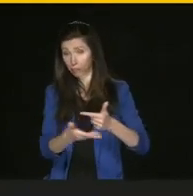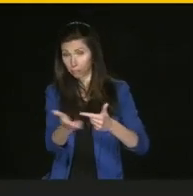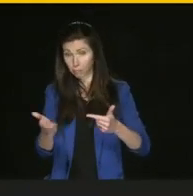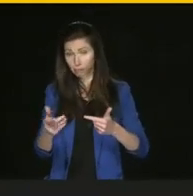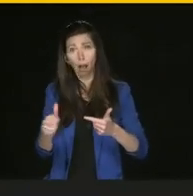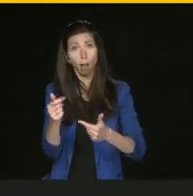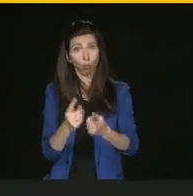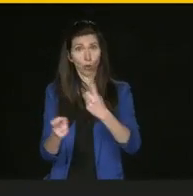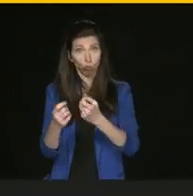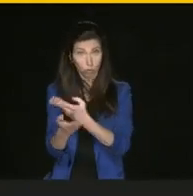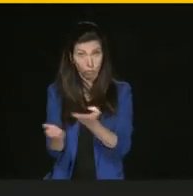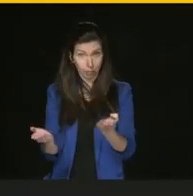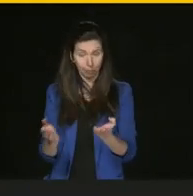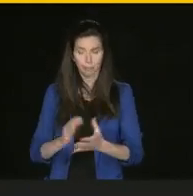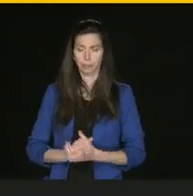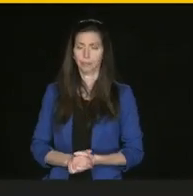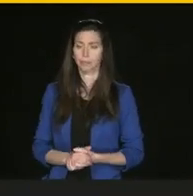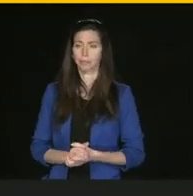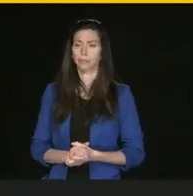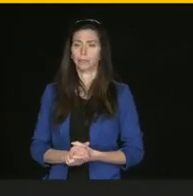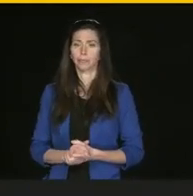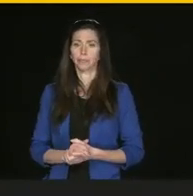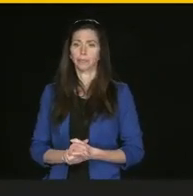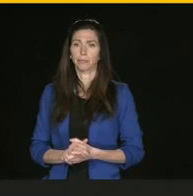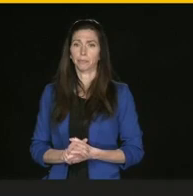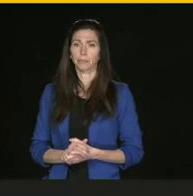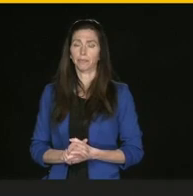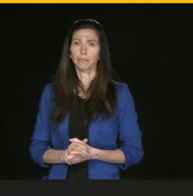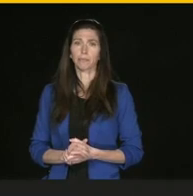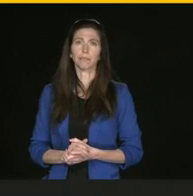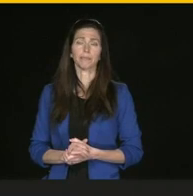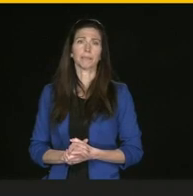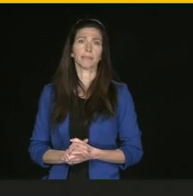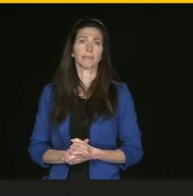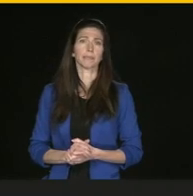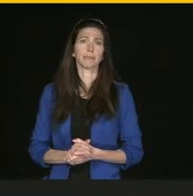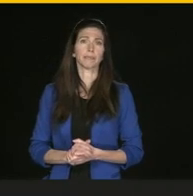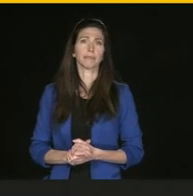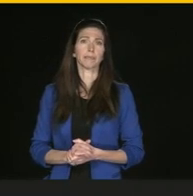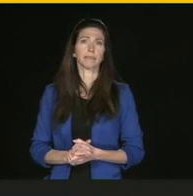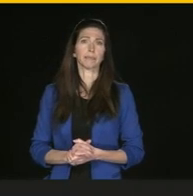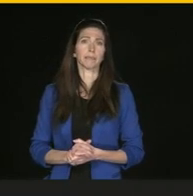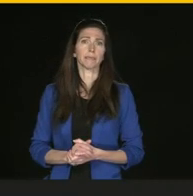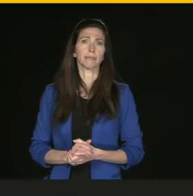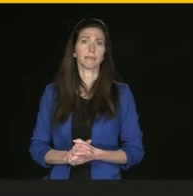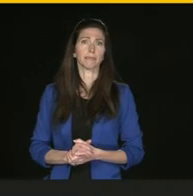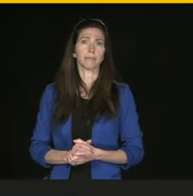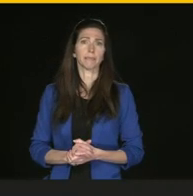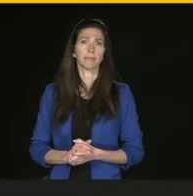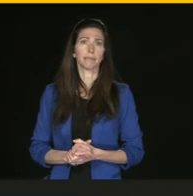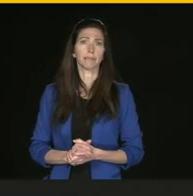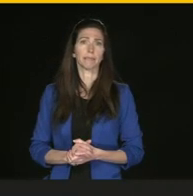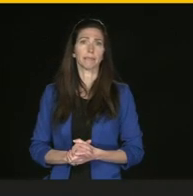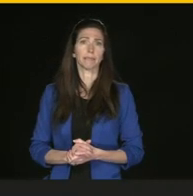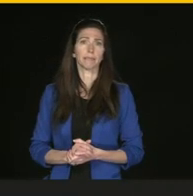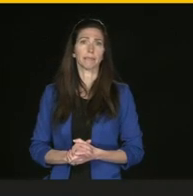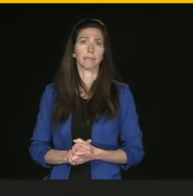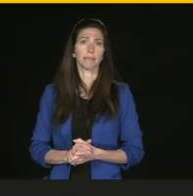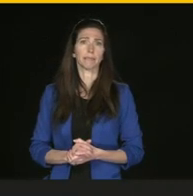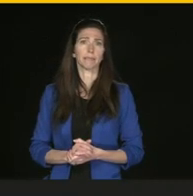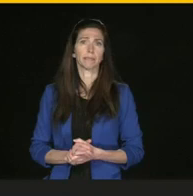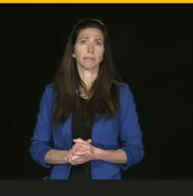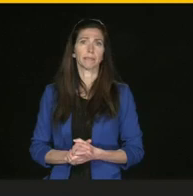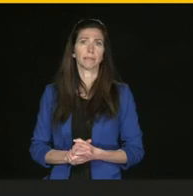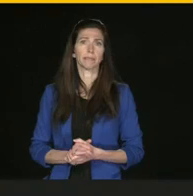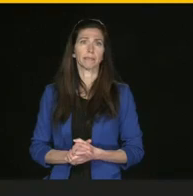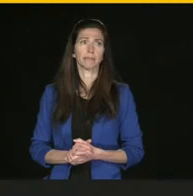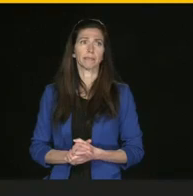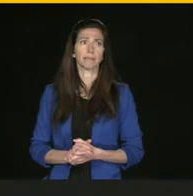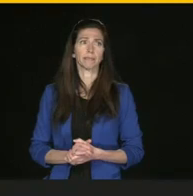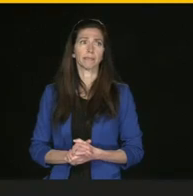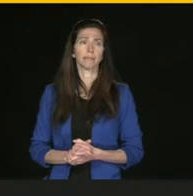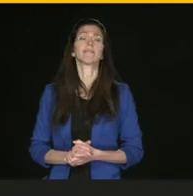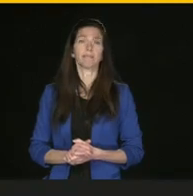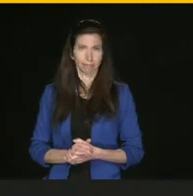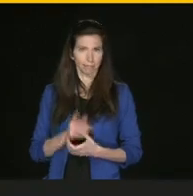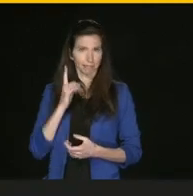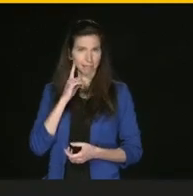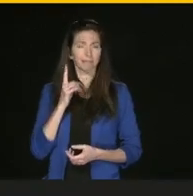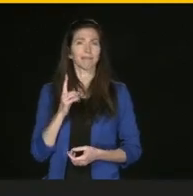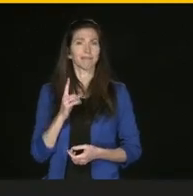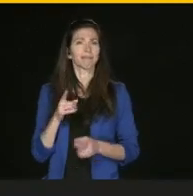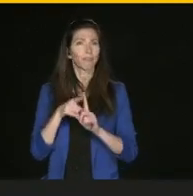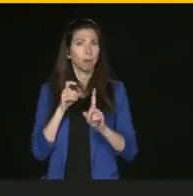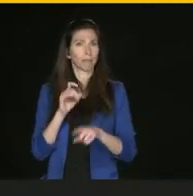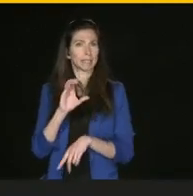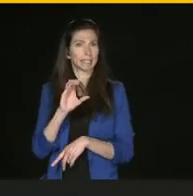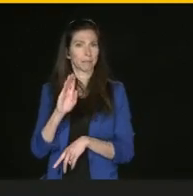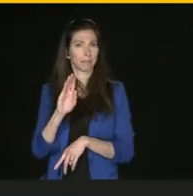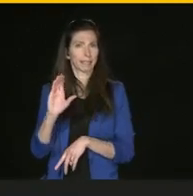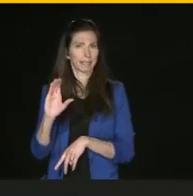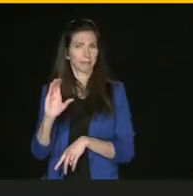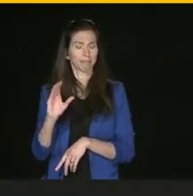WE'LL START WITH JULIA, THEN